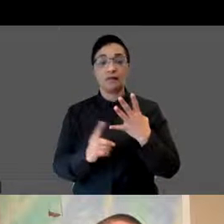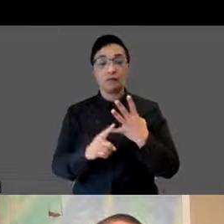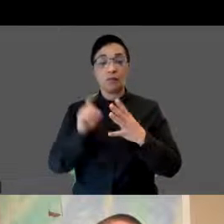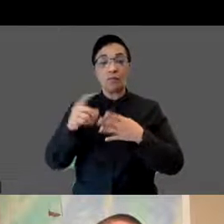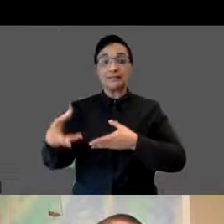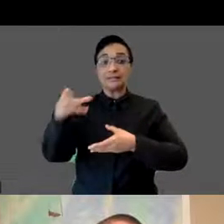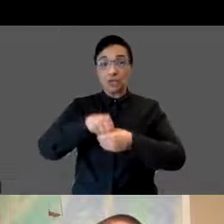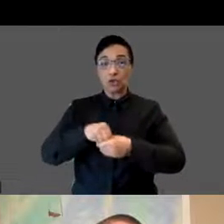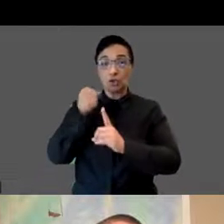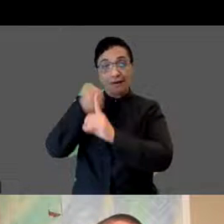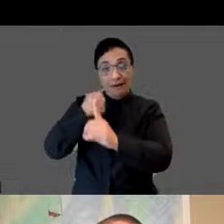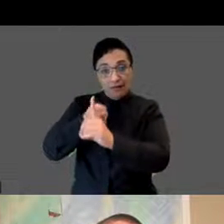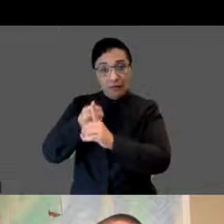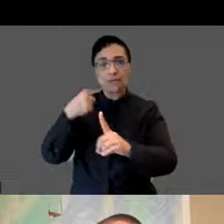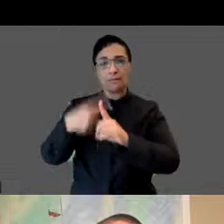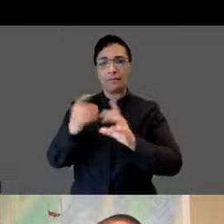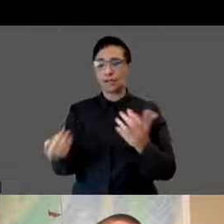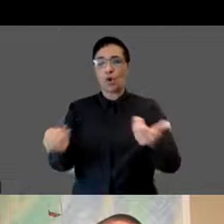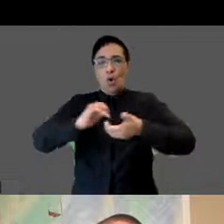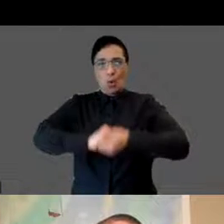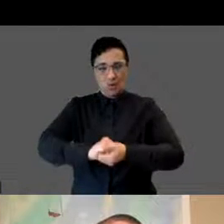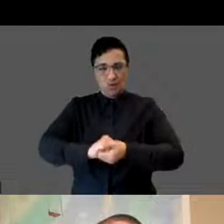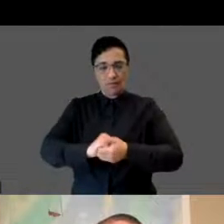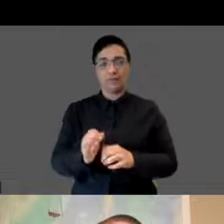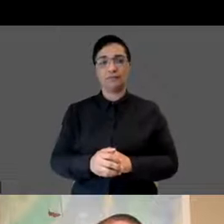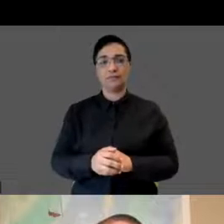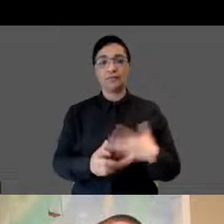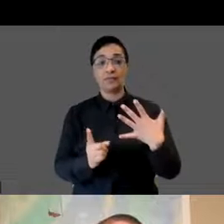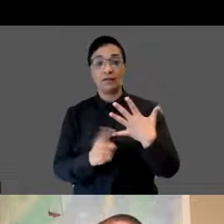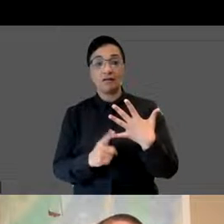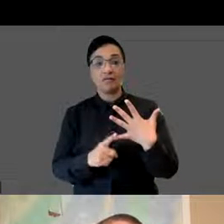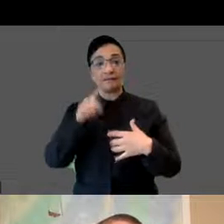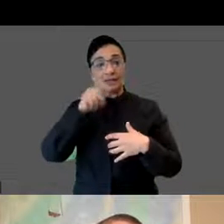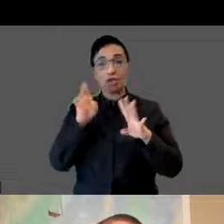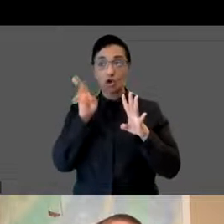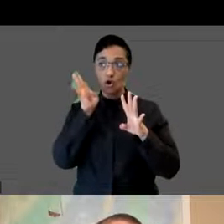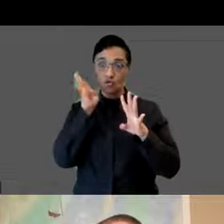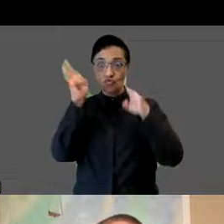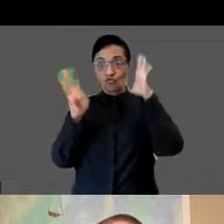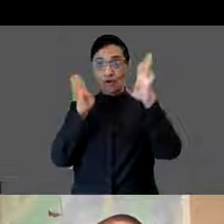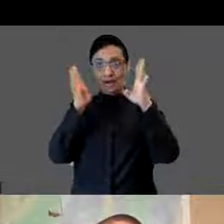There is also a need for innovation and out of the box ideas.